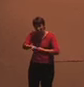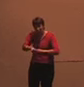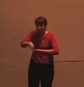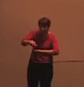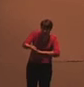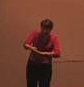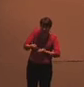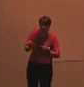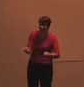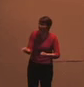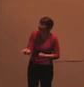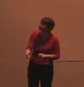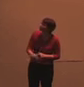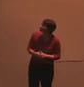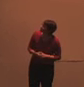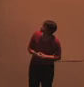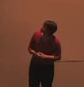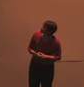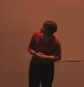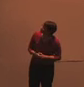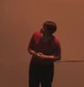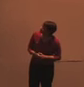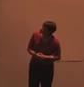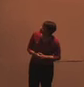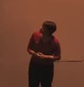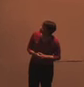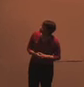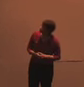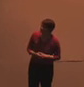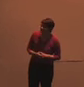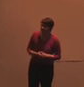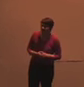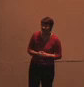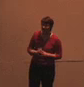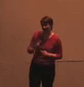And the client really liked this house.